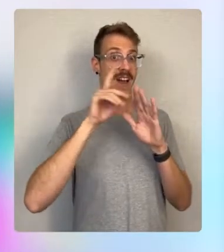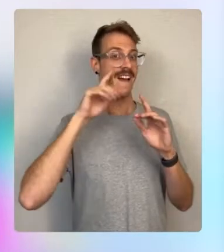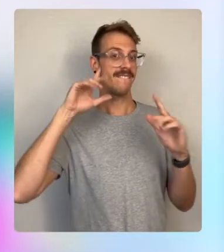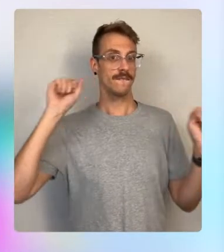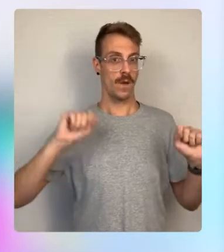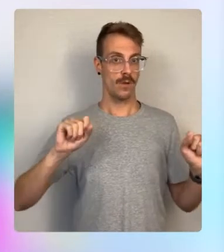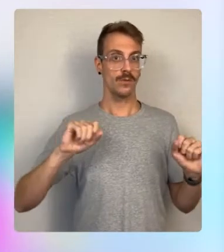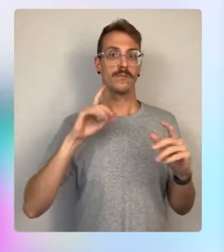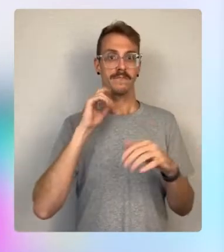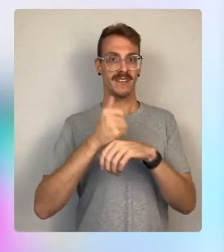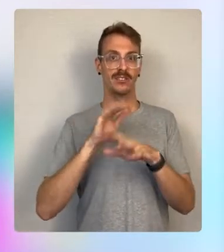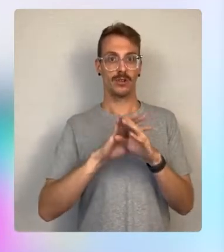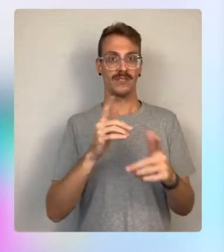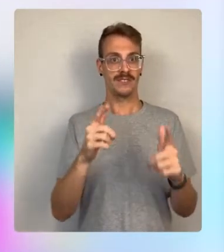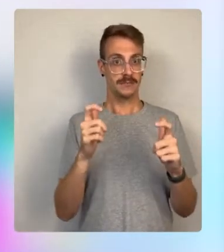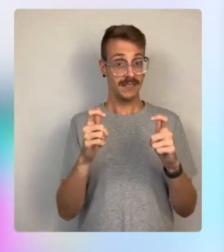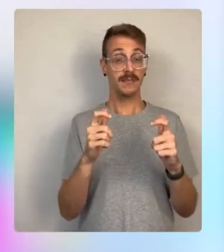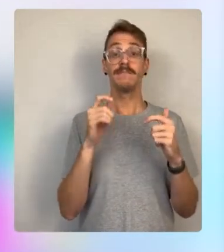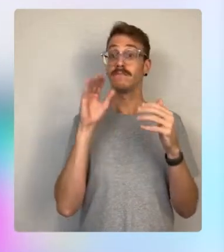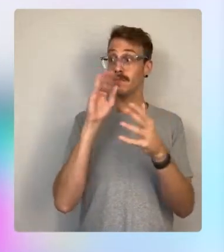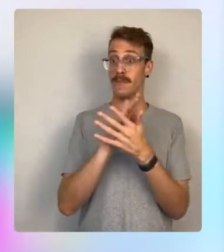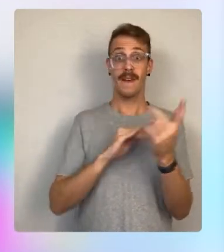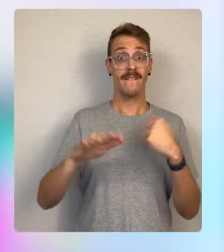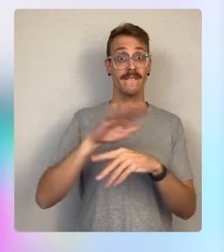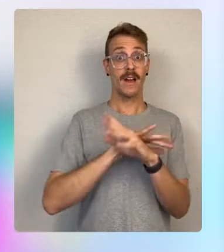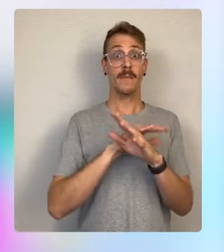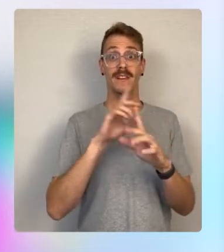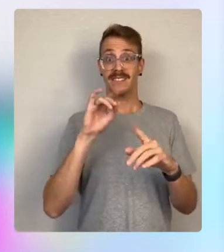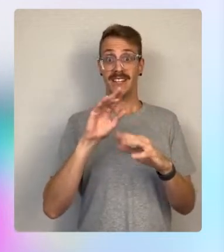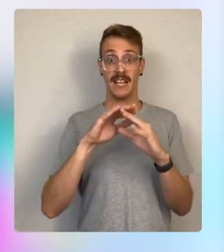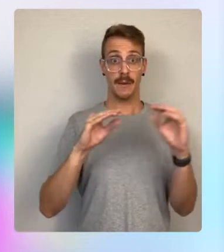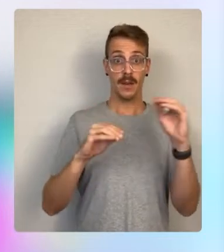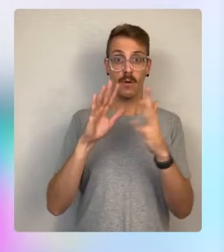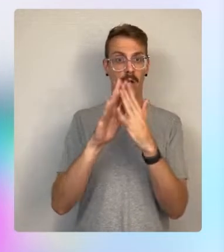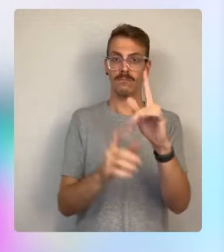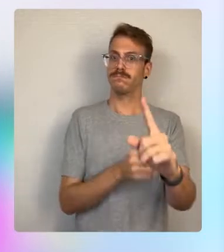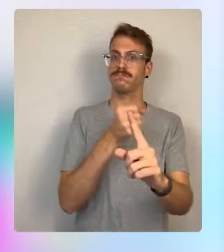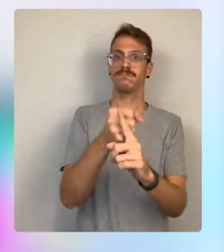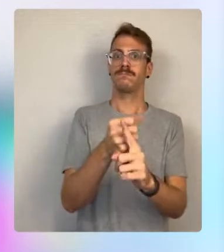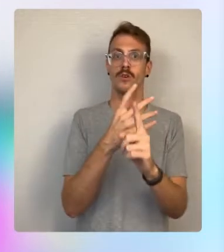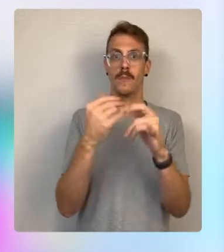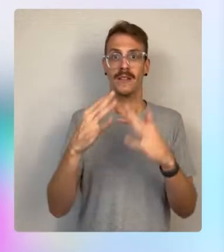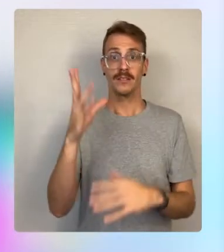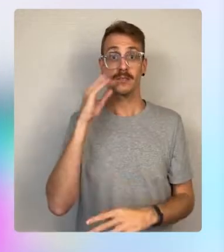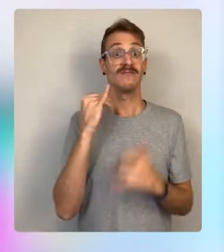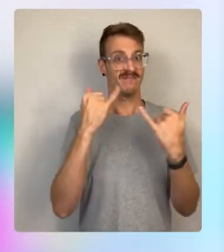In an immersive environment, dynamic feedback like this can have an enormous impact on the player's experience. Let's take a listen.